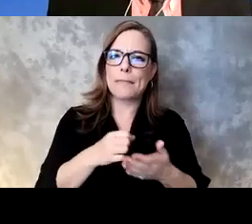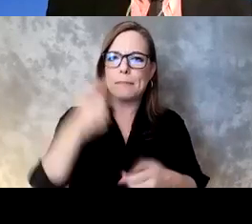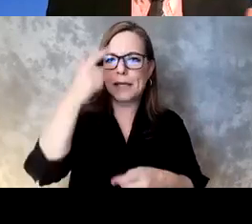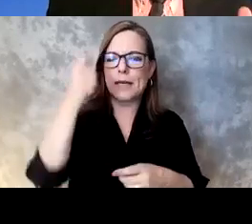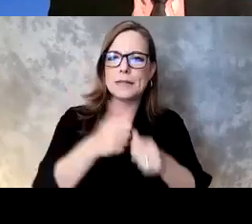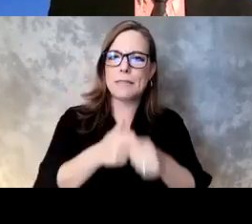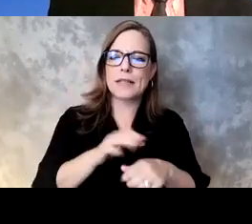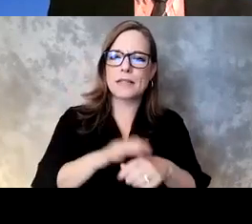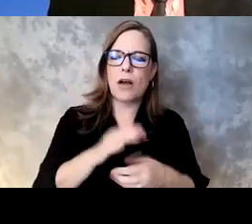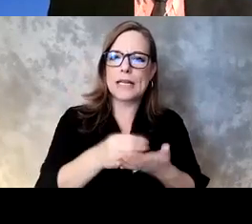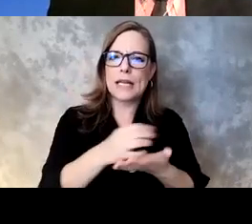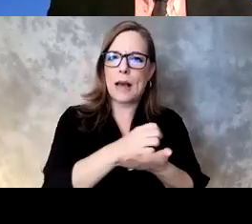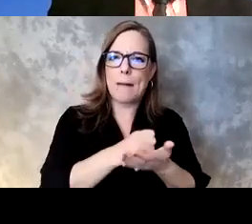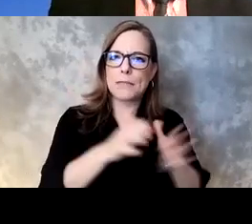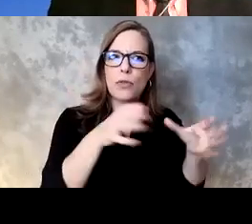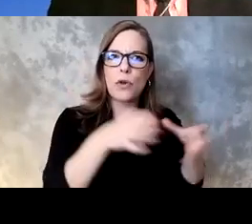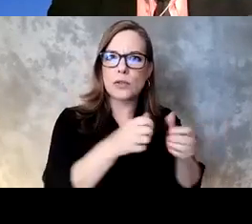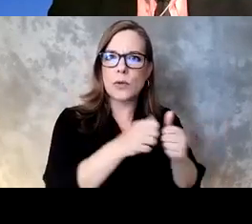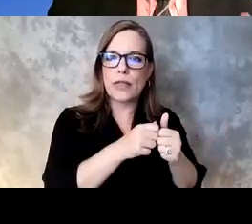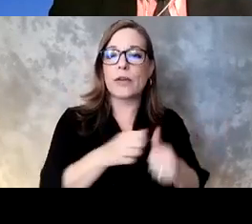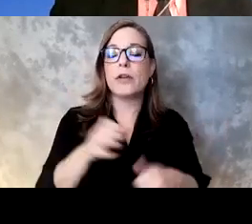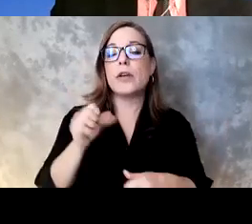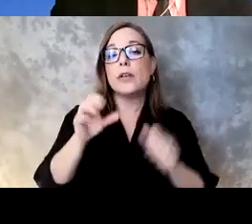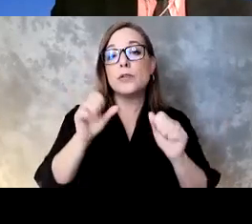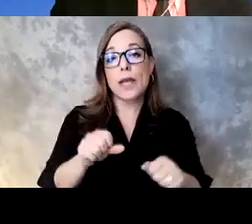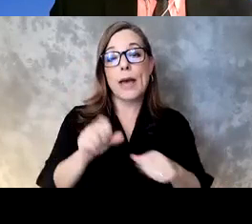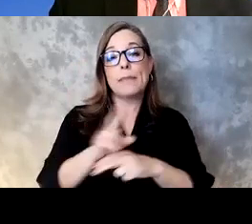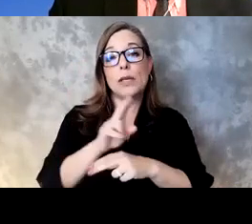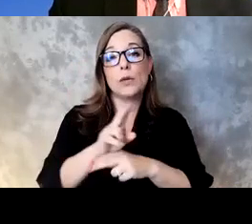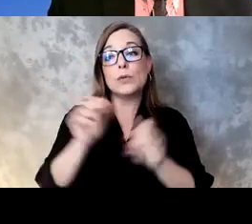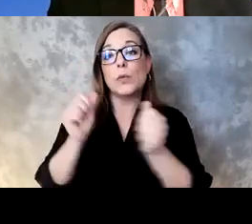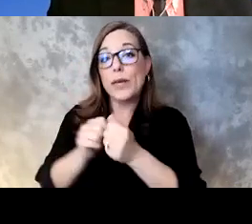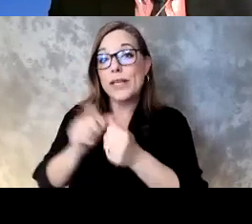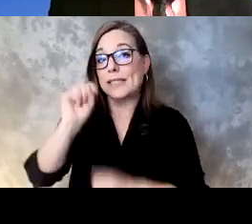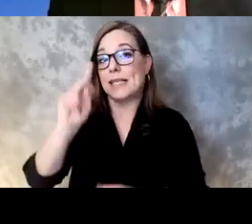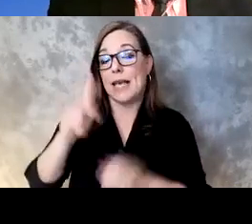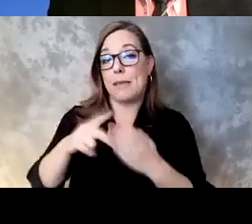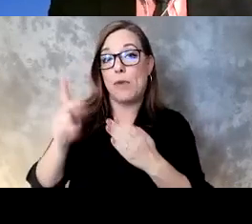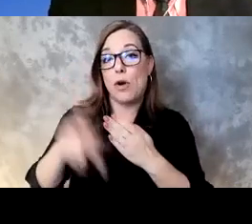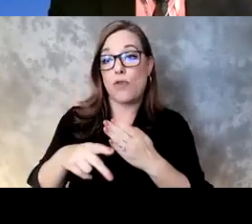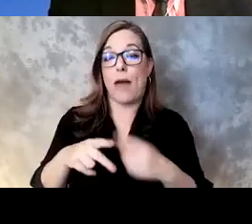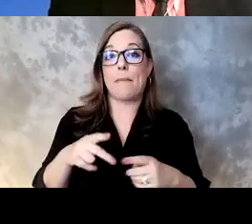or braided together or braided with TK programs. If they're braiding in either way CSPP has